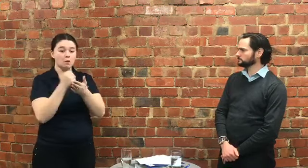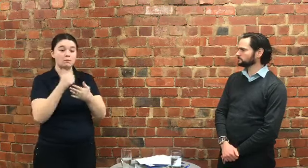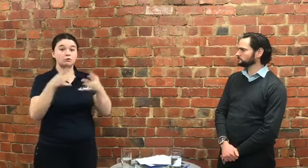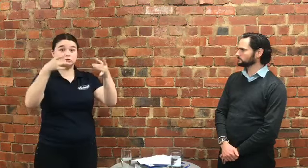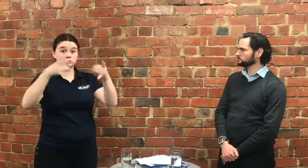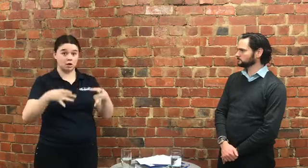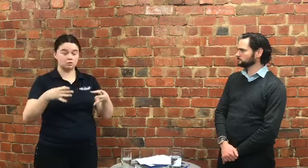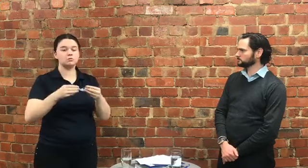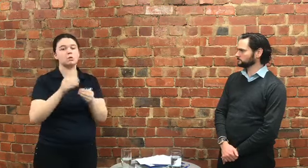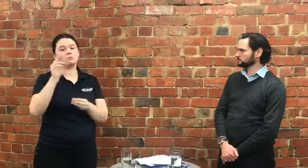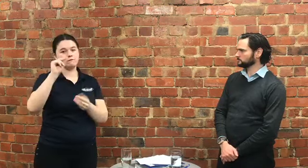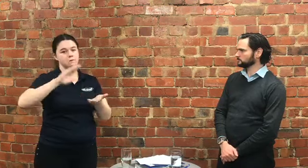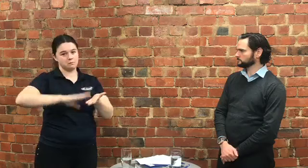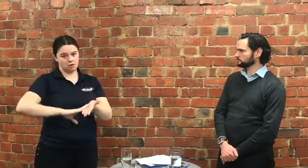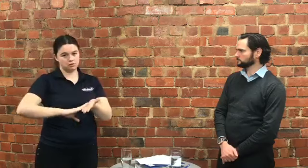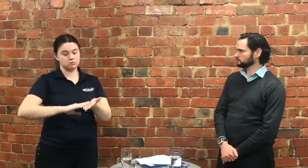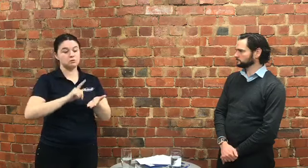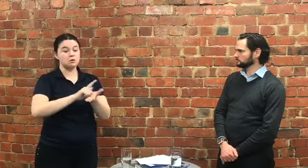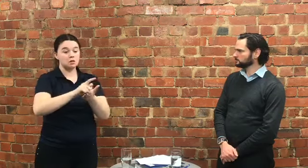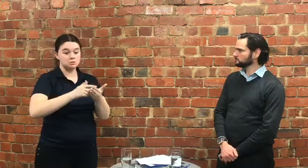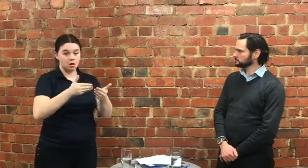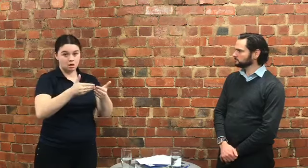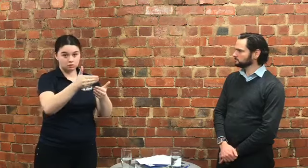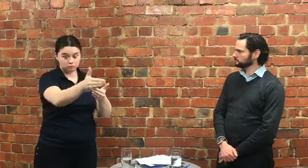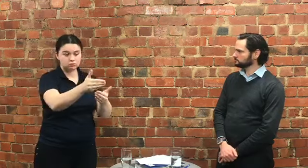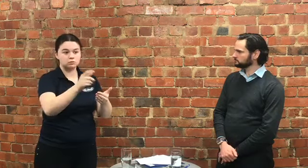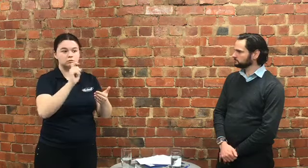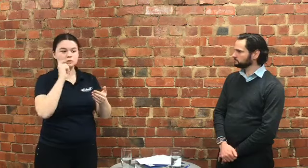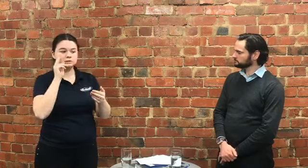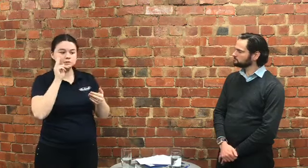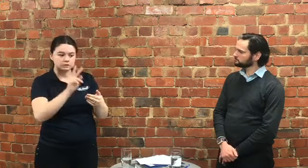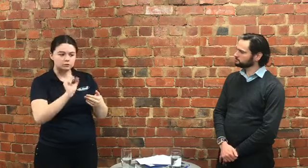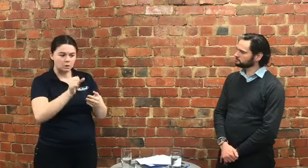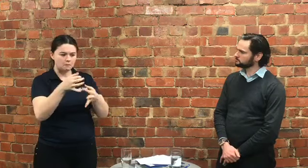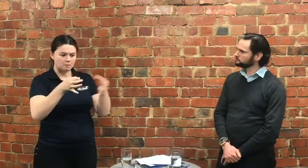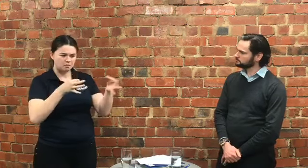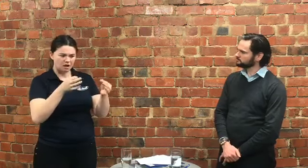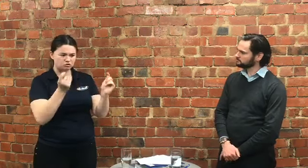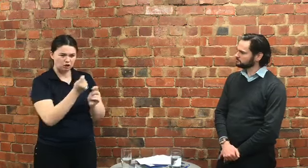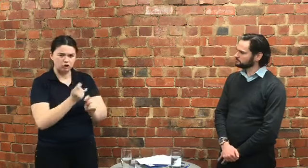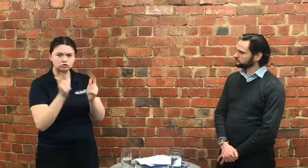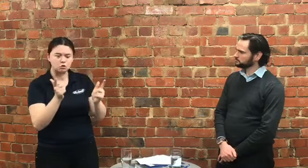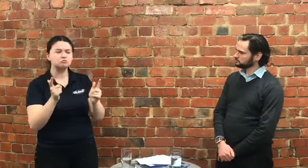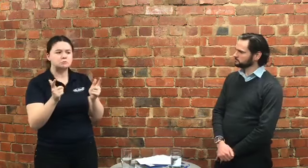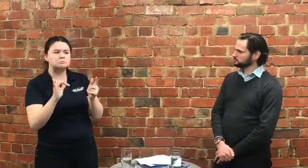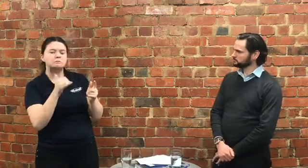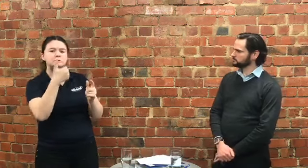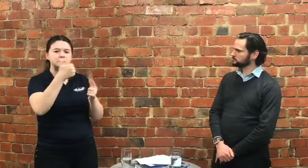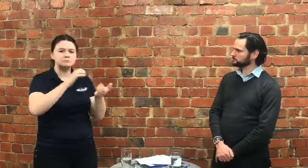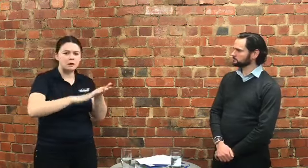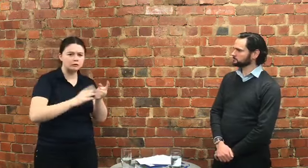There are times that you can ask for a review. But usually there will be a review at the 12 month time.